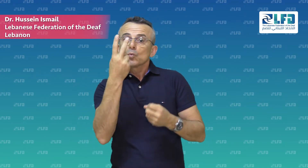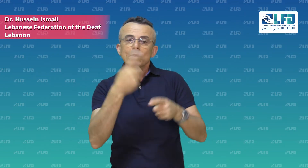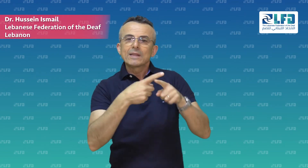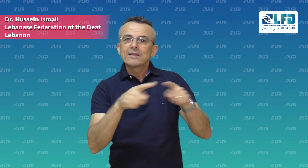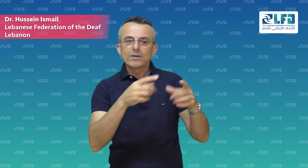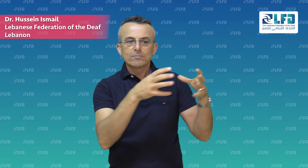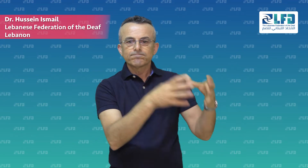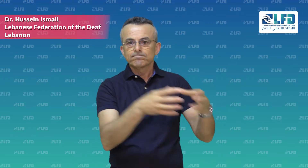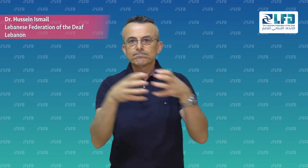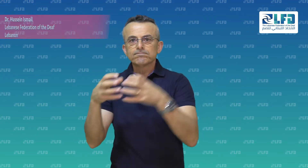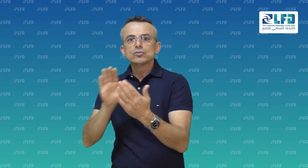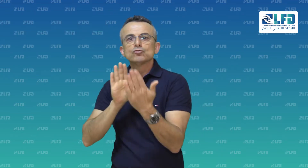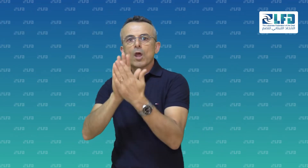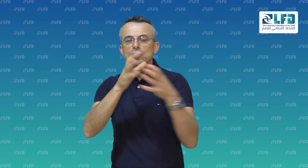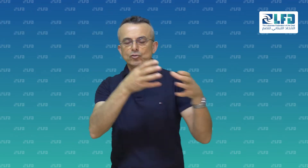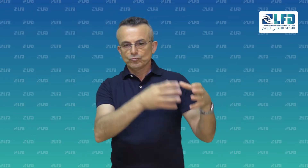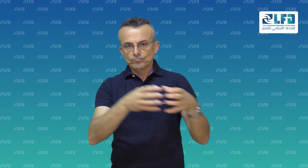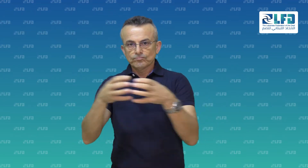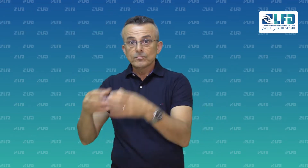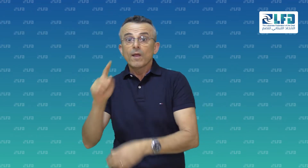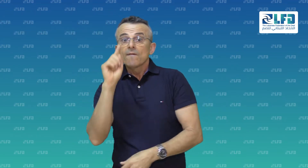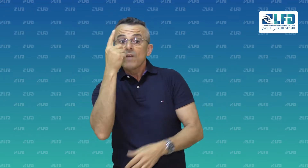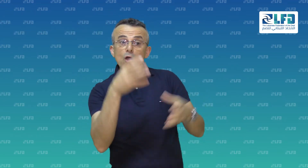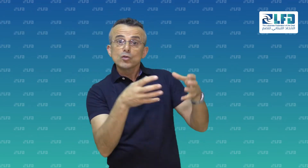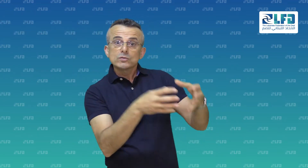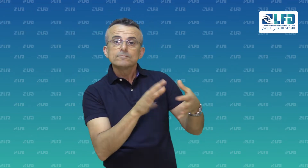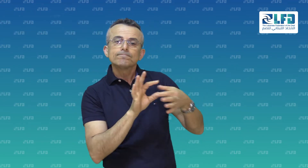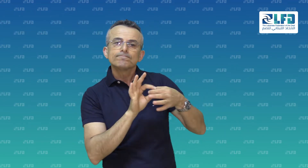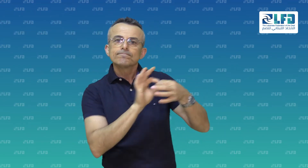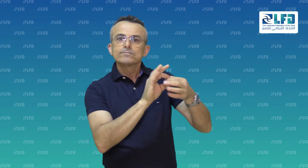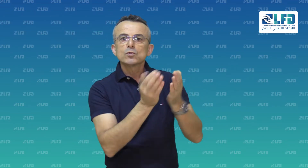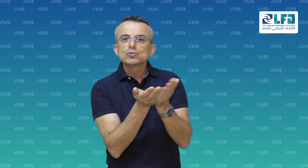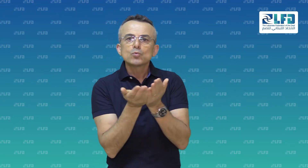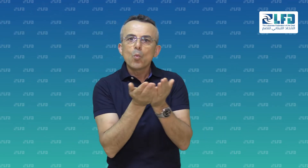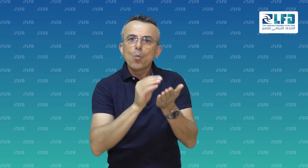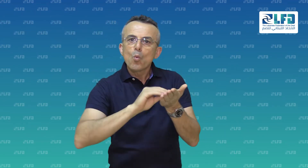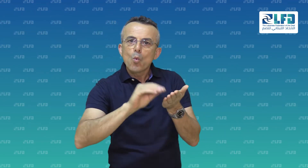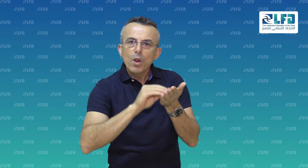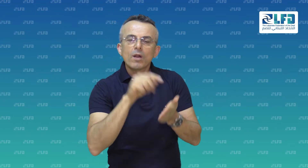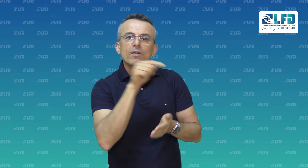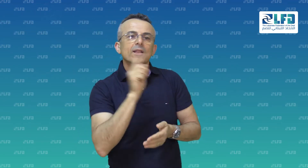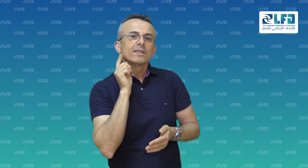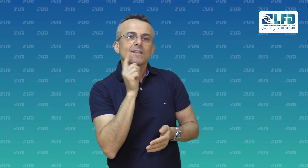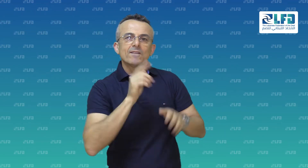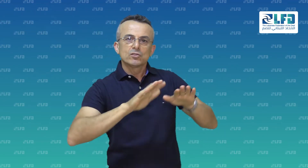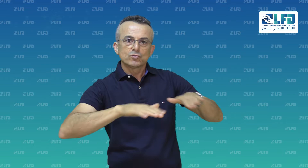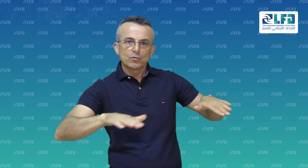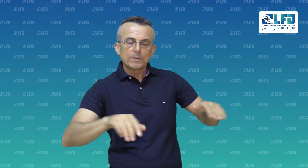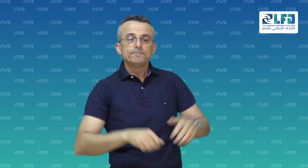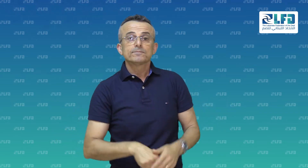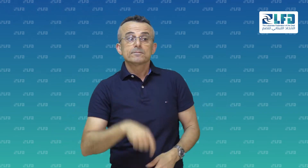Here are two challenges we are facing. One challenge concerns dealing with a school for the Deaf.